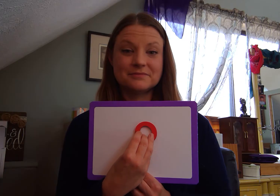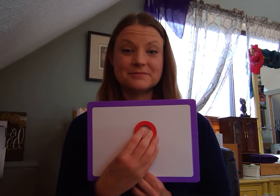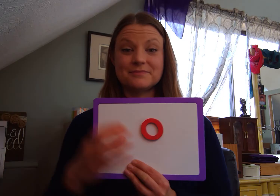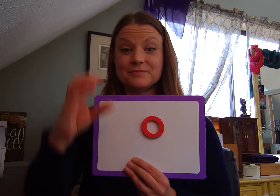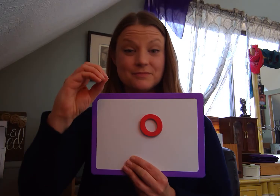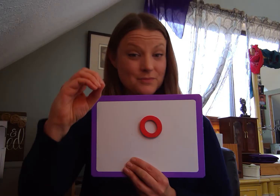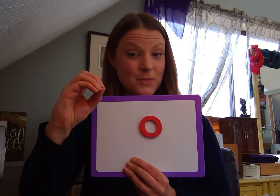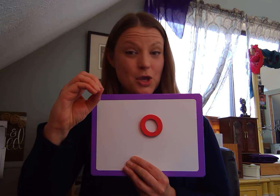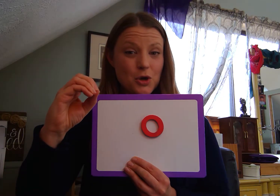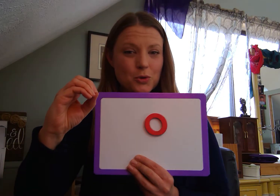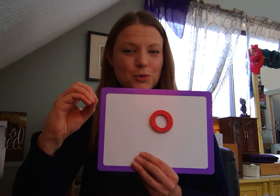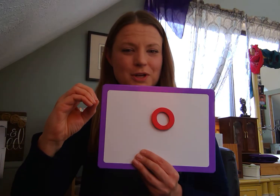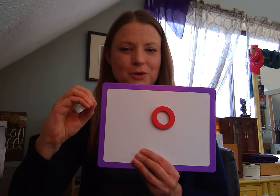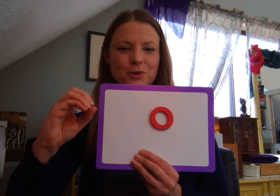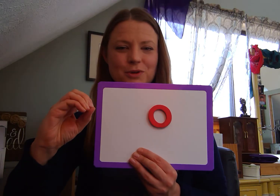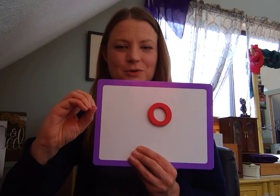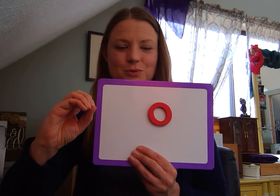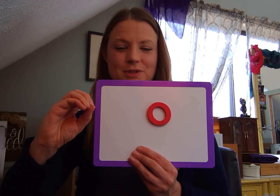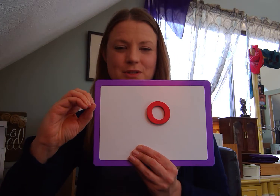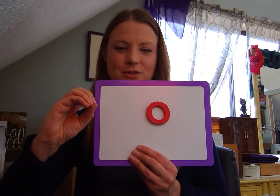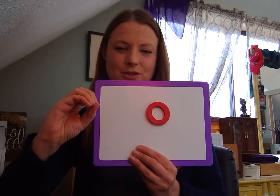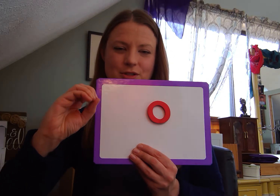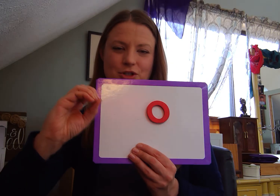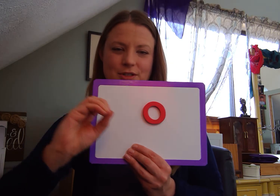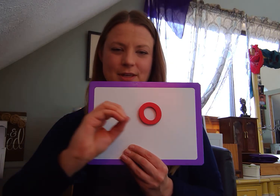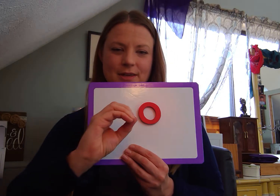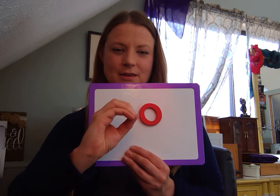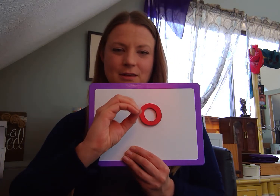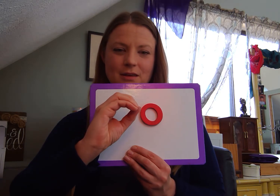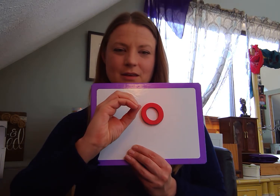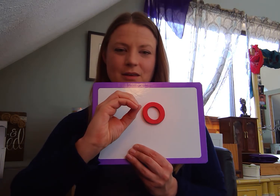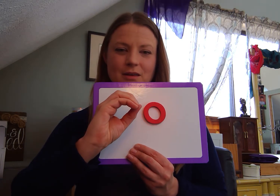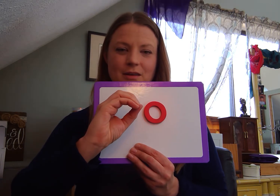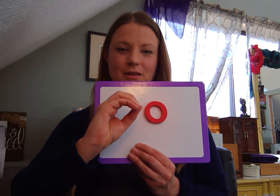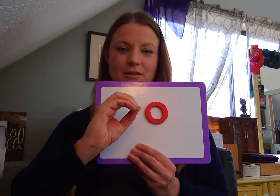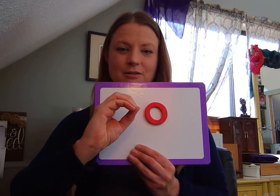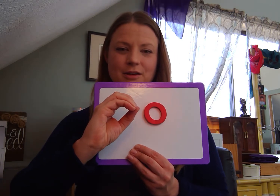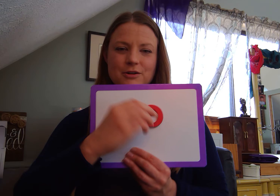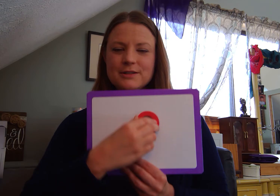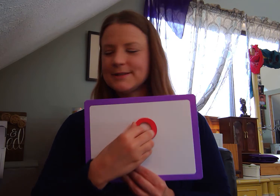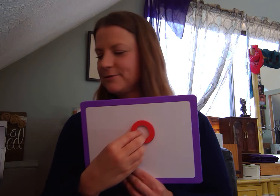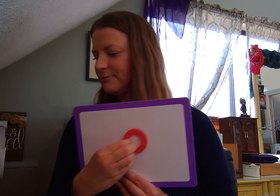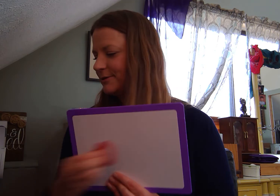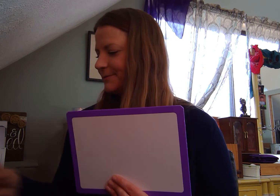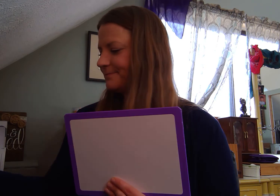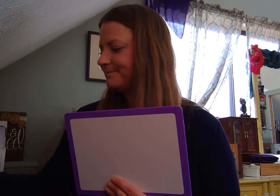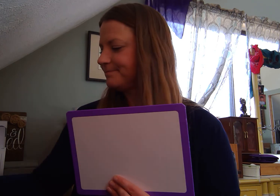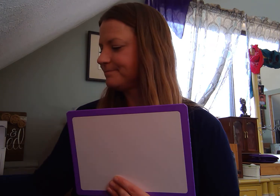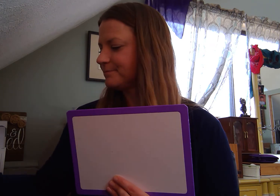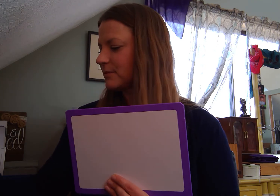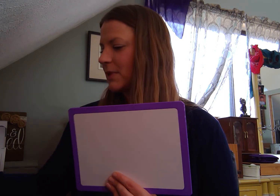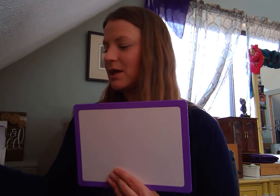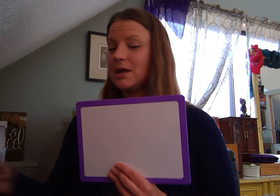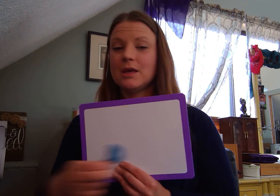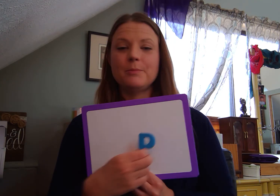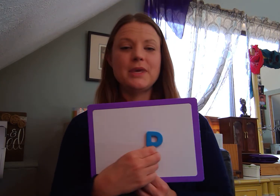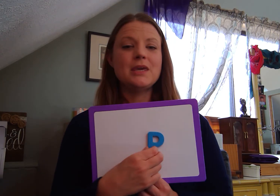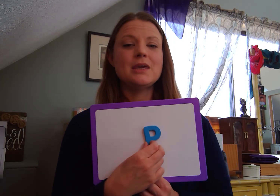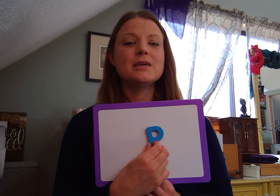"O" another one of those ones that looks just like the letter itself